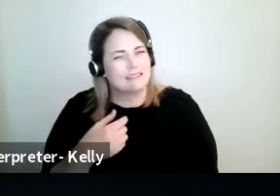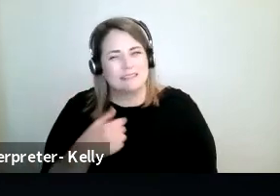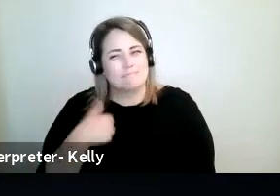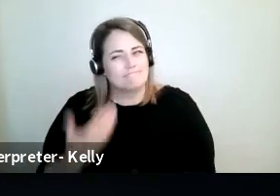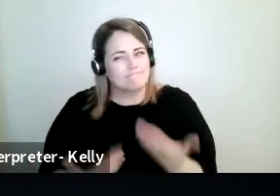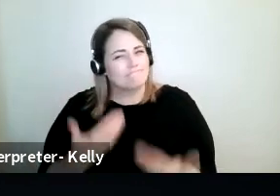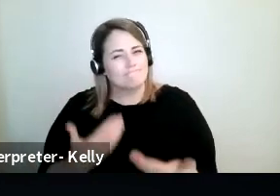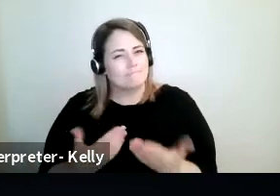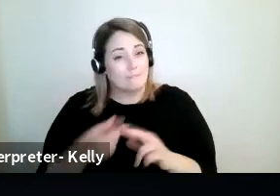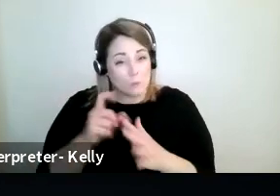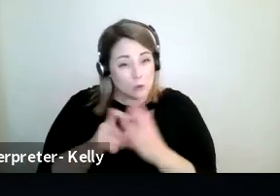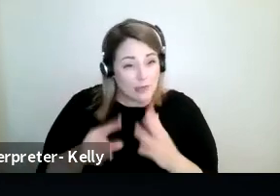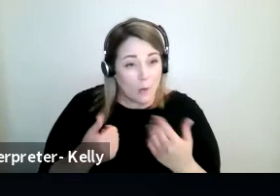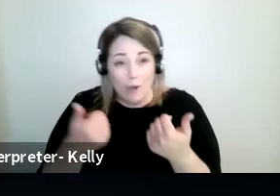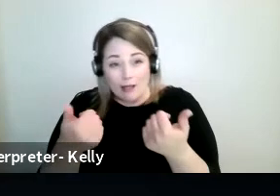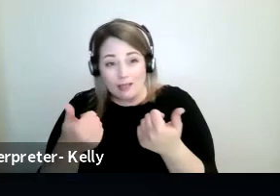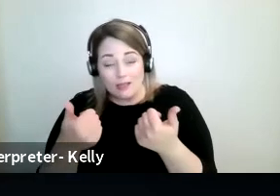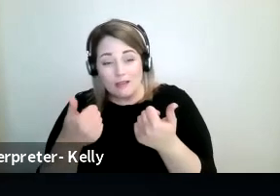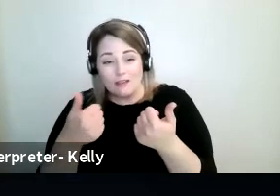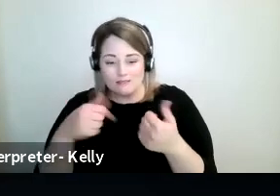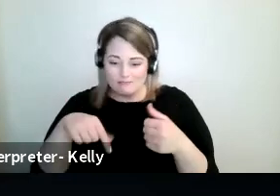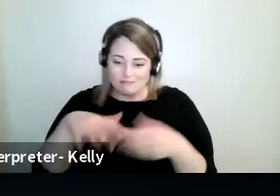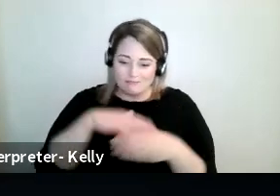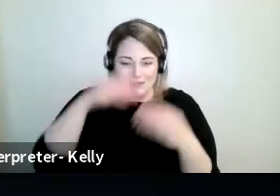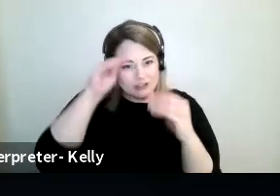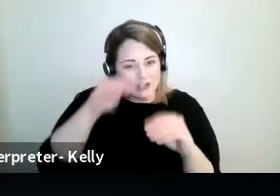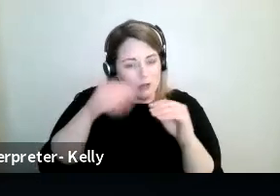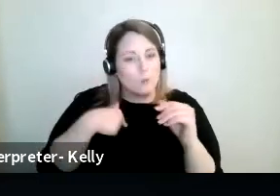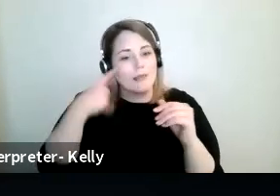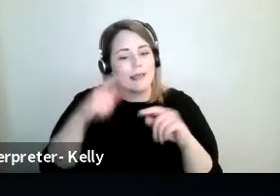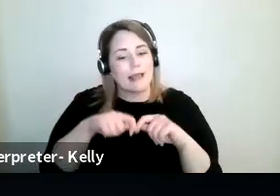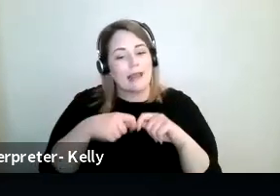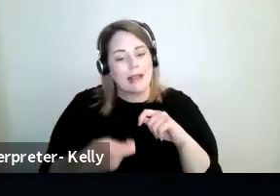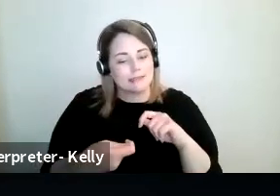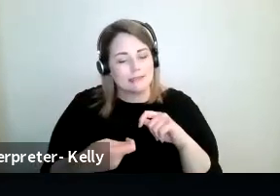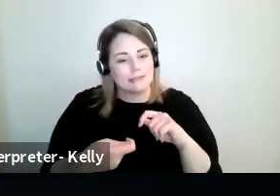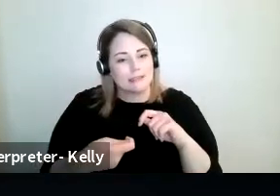in the education sector. We think about the next step. We're funded for the next 12 months